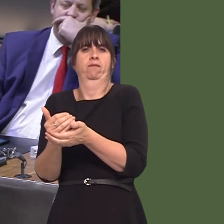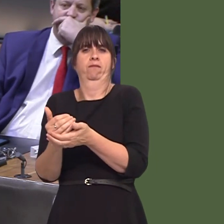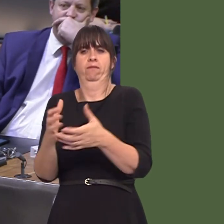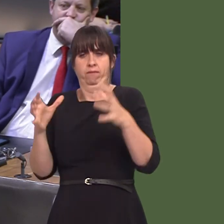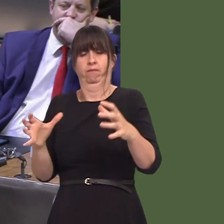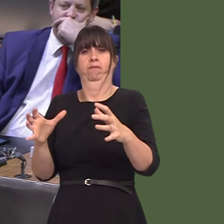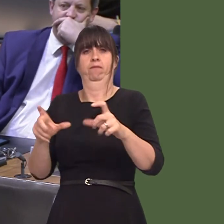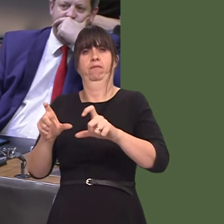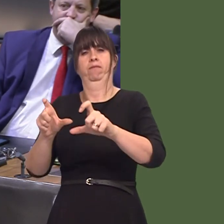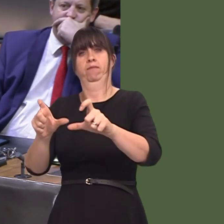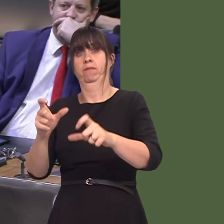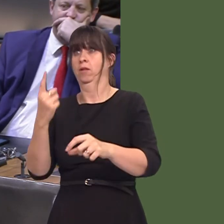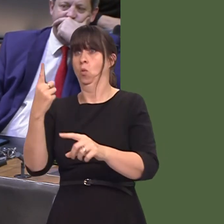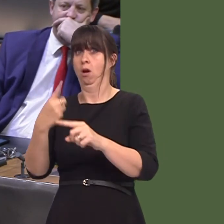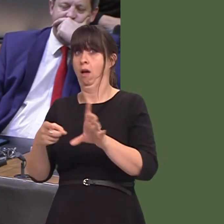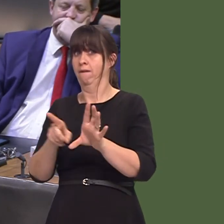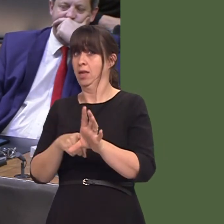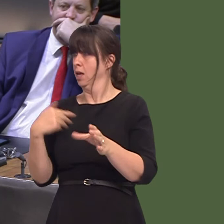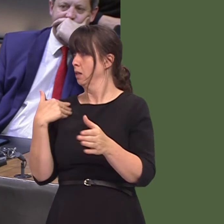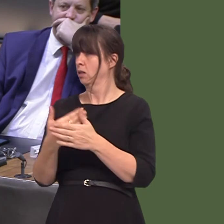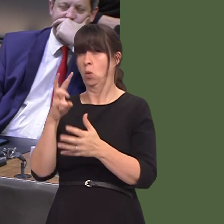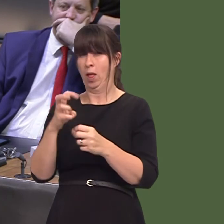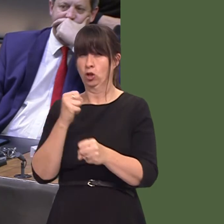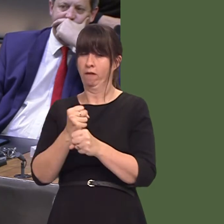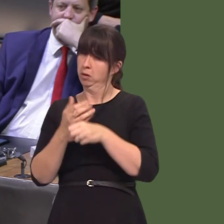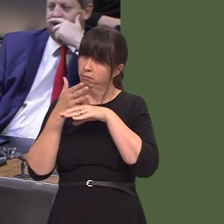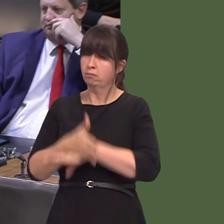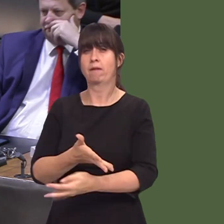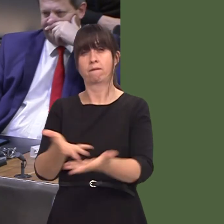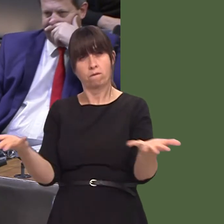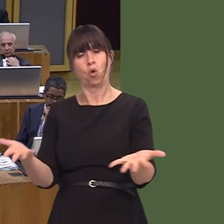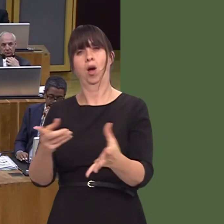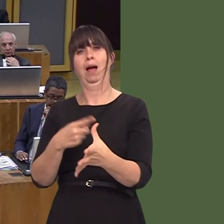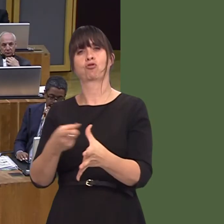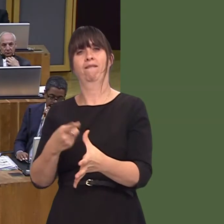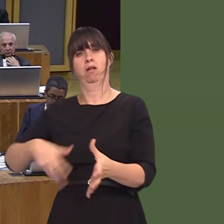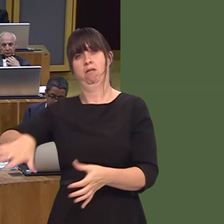Weíve come a long way in a year and a half, and thatís the Welsh Government working hard for the people of Aberavon.